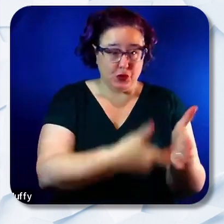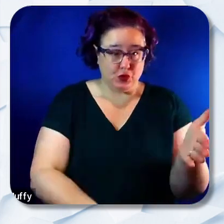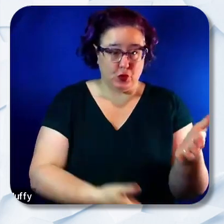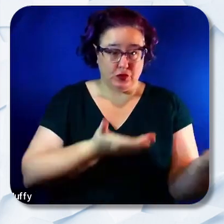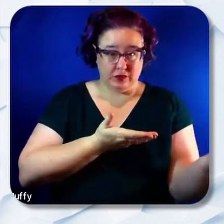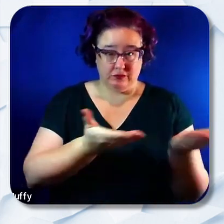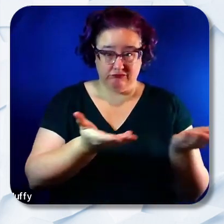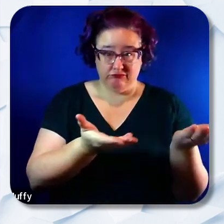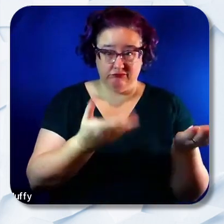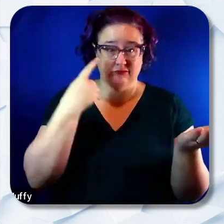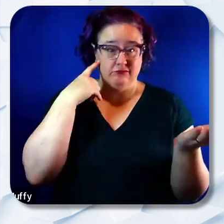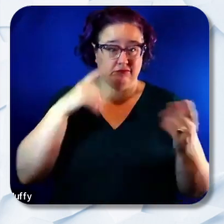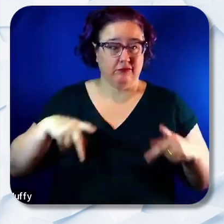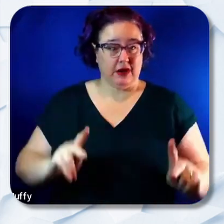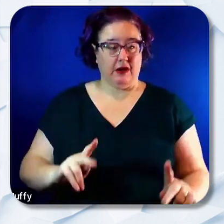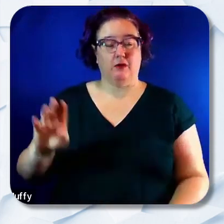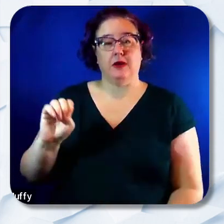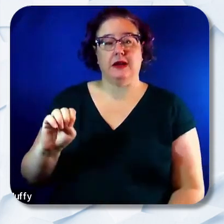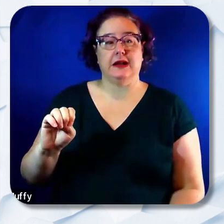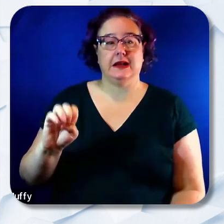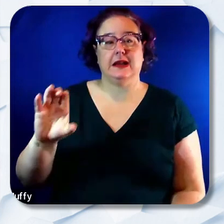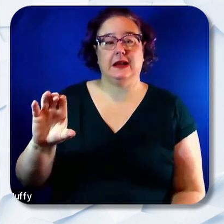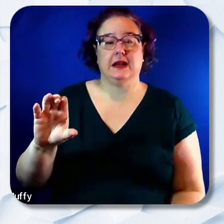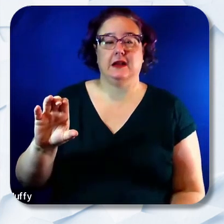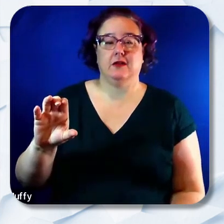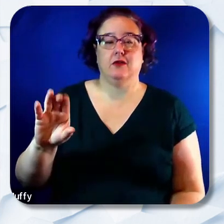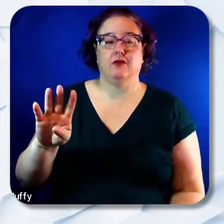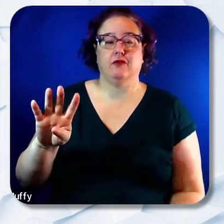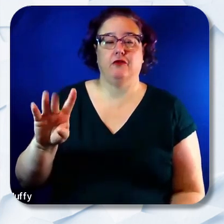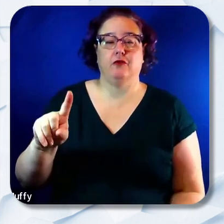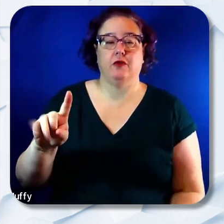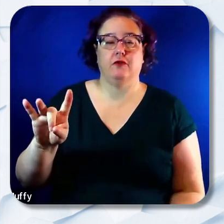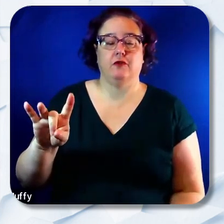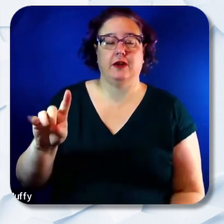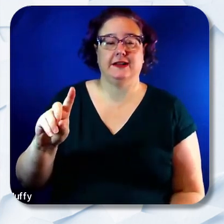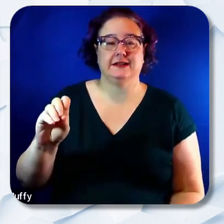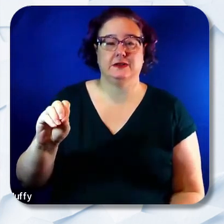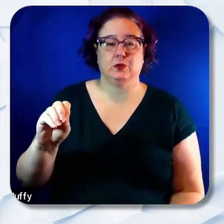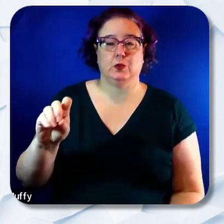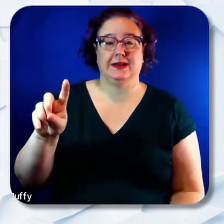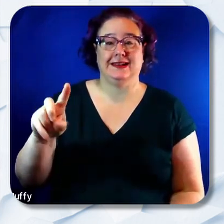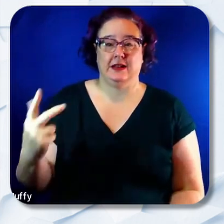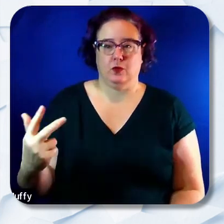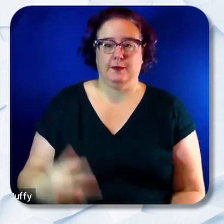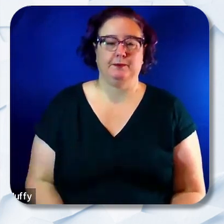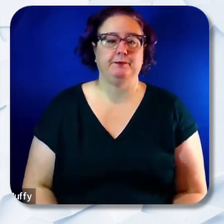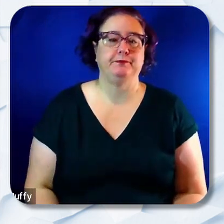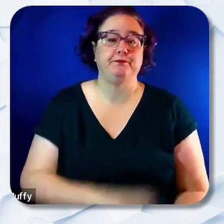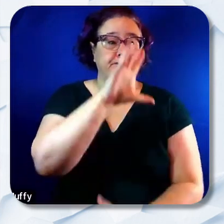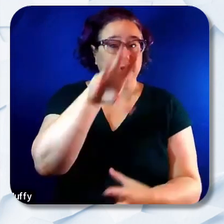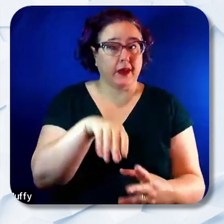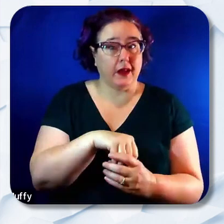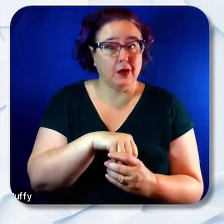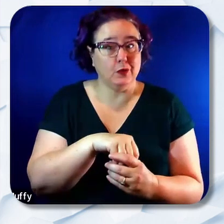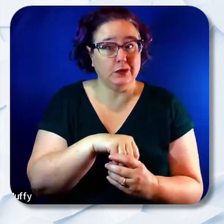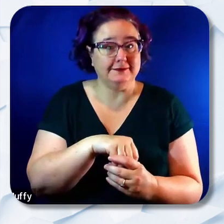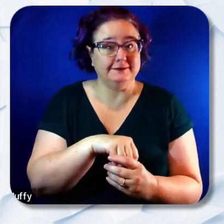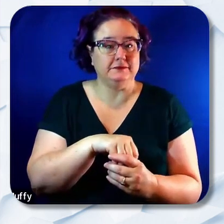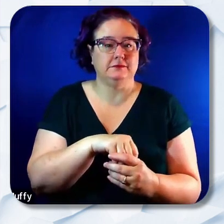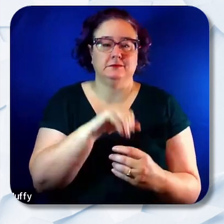allowable under EC or Ed Code 41480(d)(3) including but not limited to beginning teacher